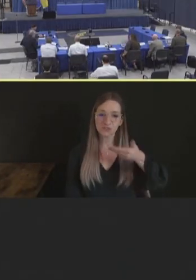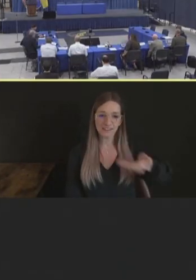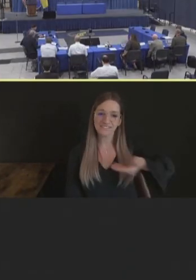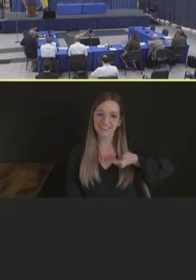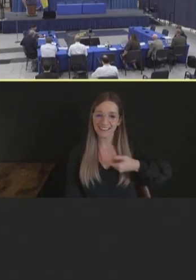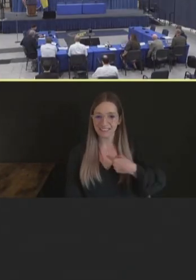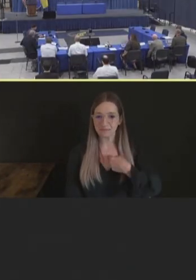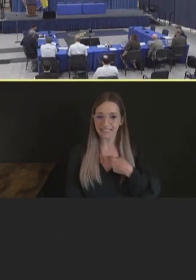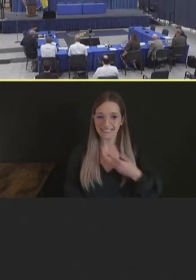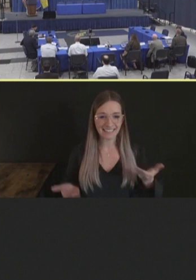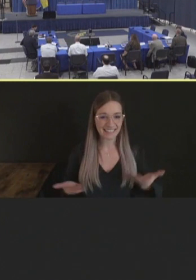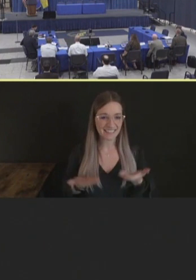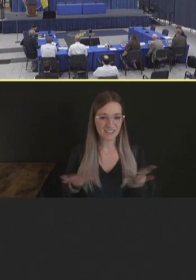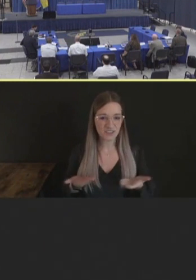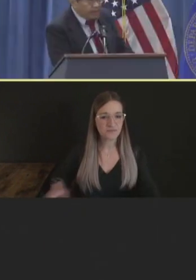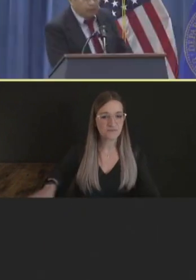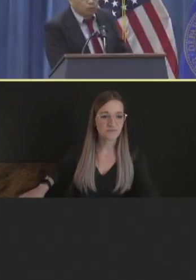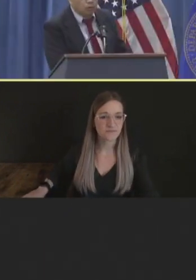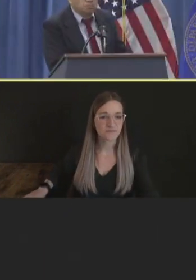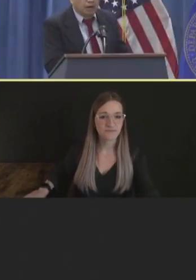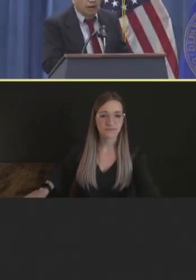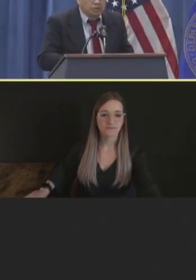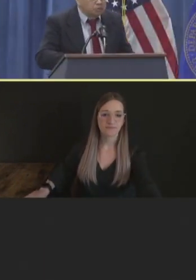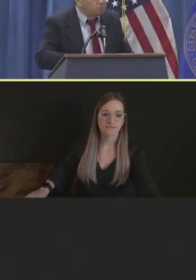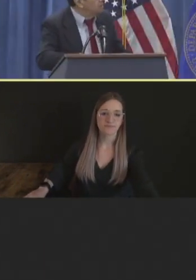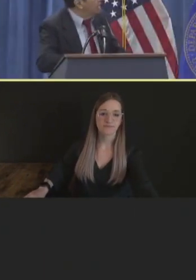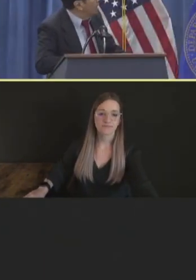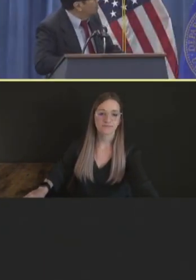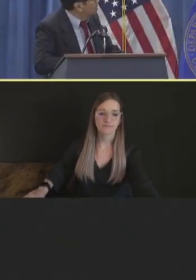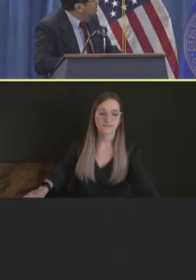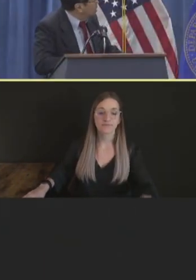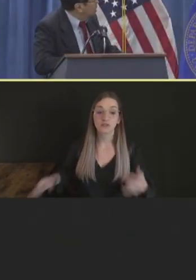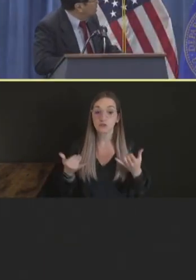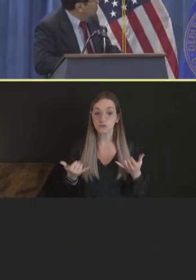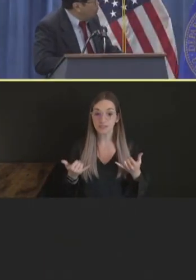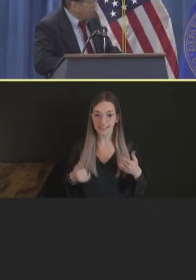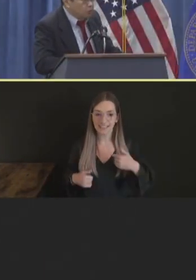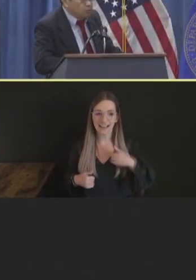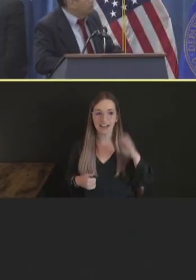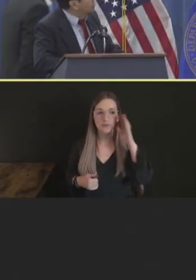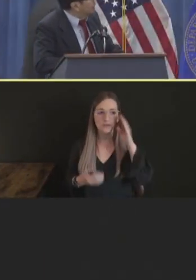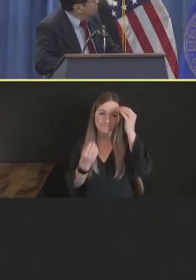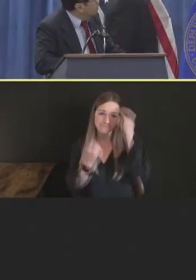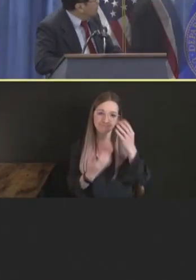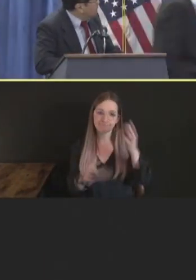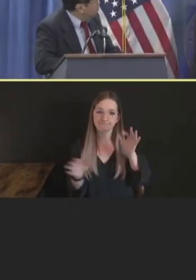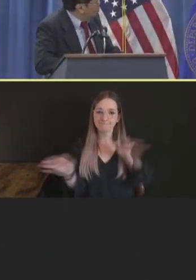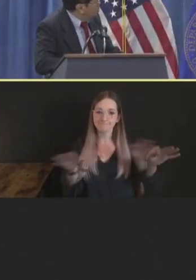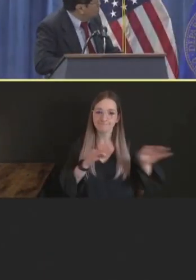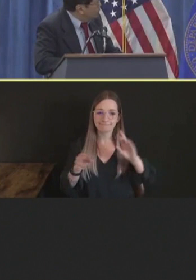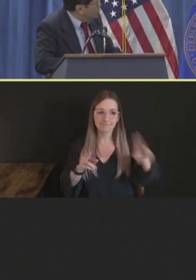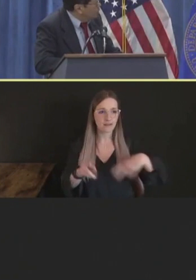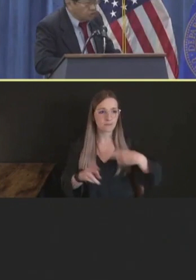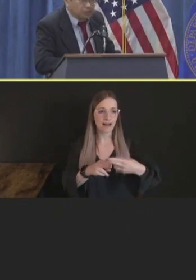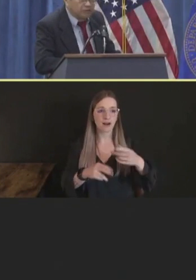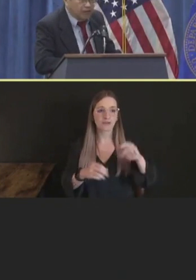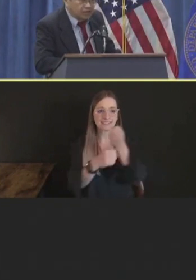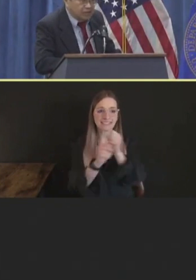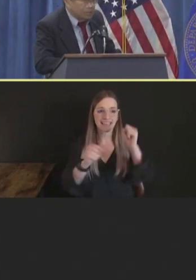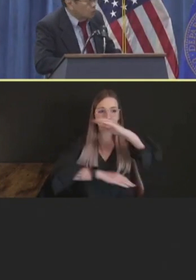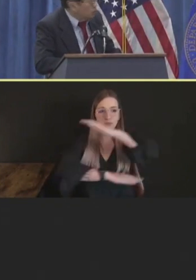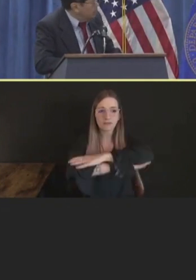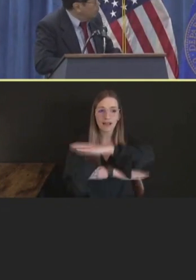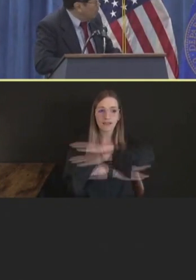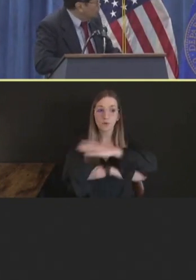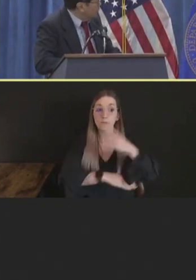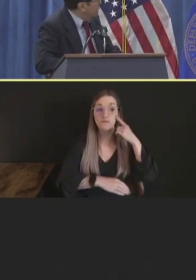Today I will inform you about the safety platform for emergency vaccines, so SPEAC project.